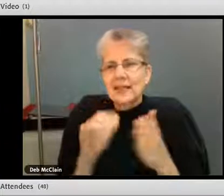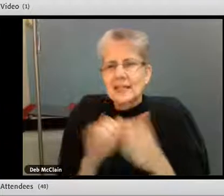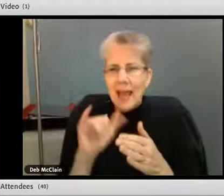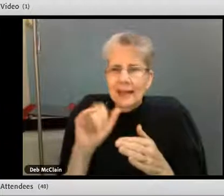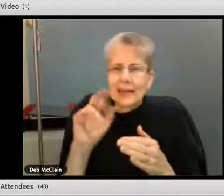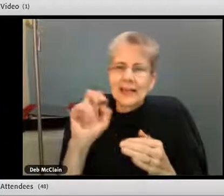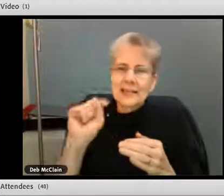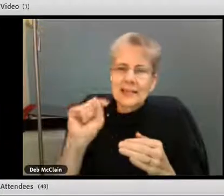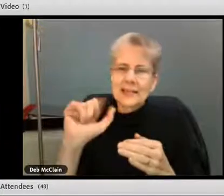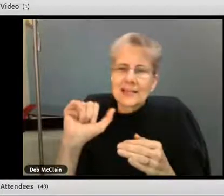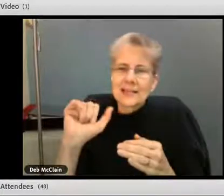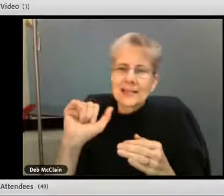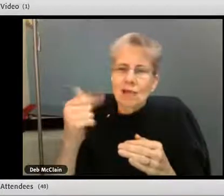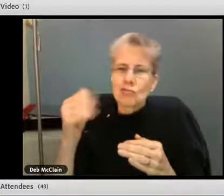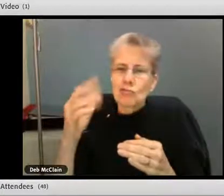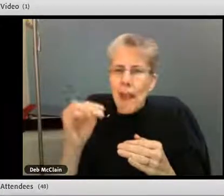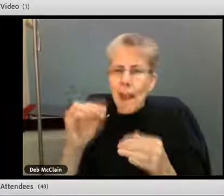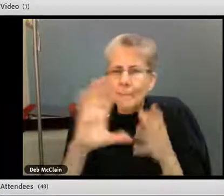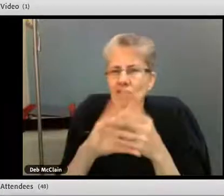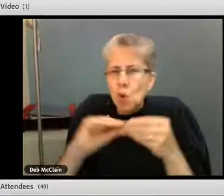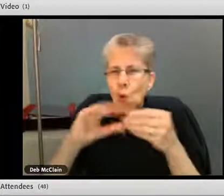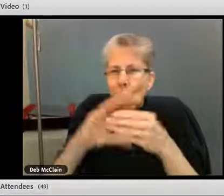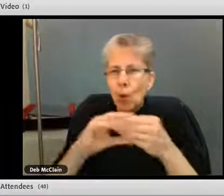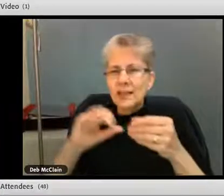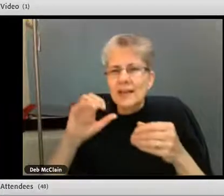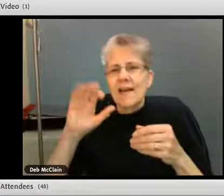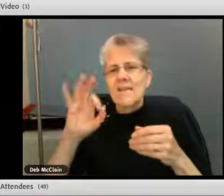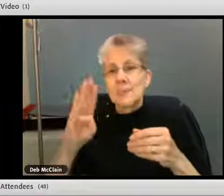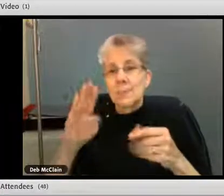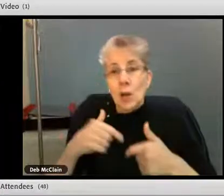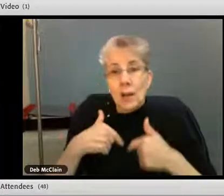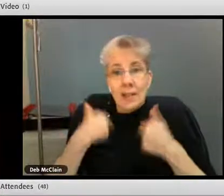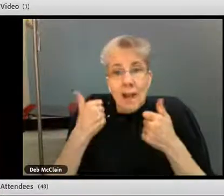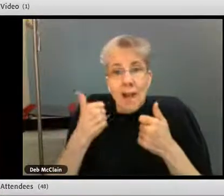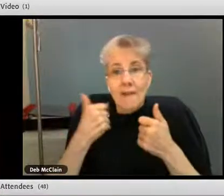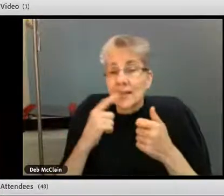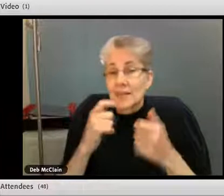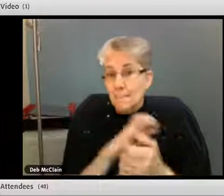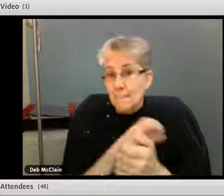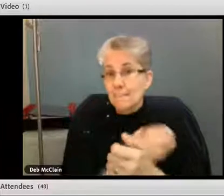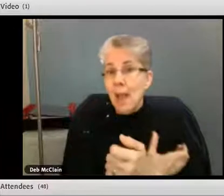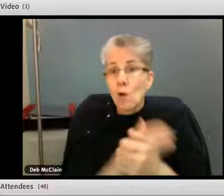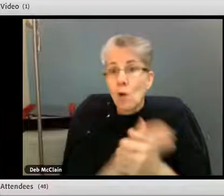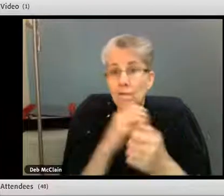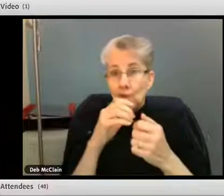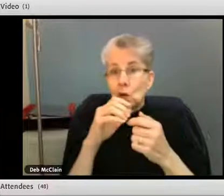Facebook Live are all very powerful. And they are really good at capturing a live event,